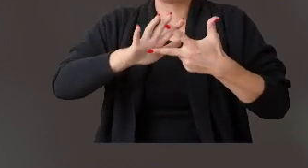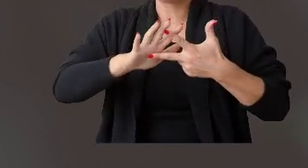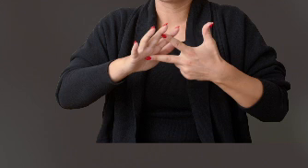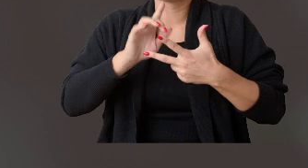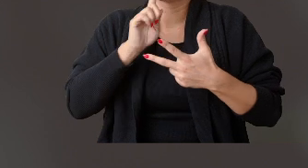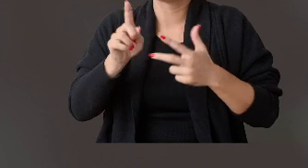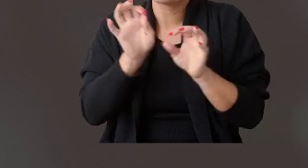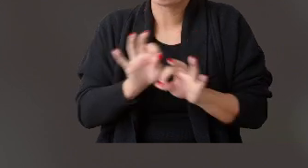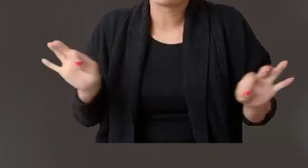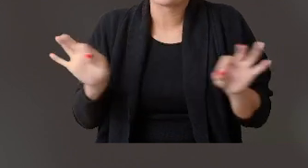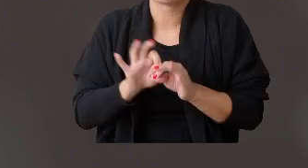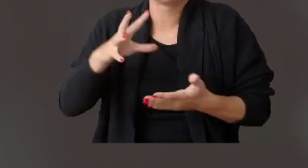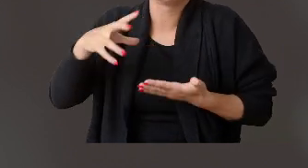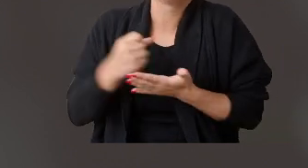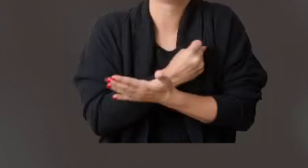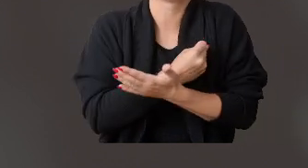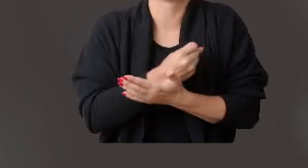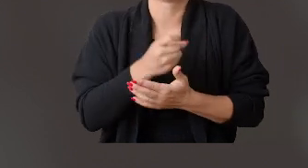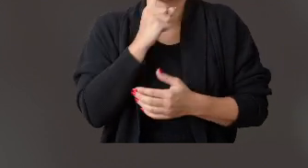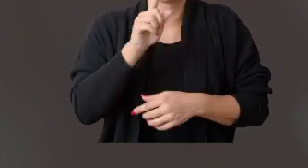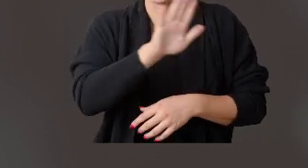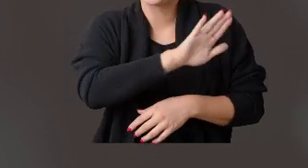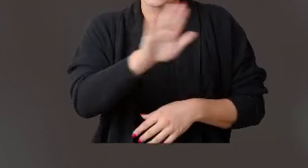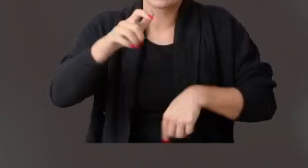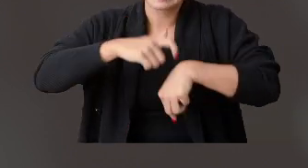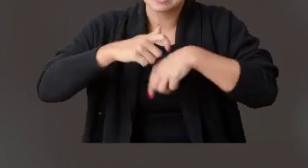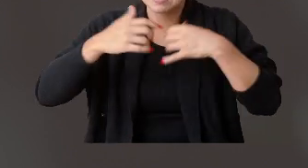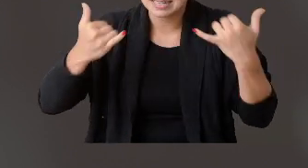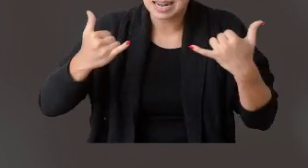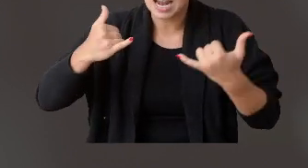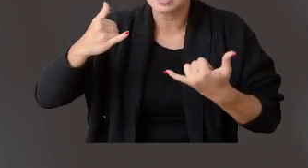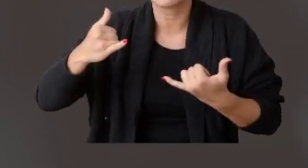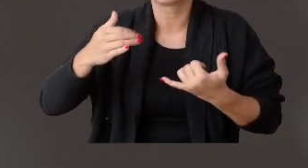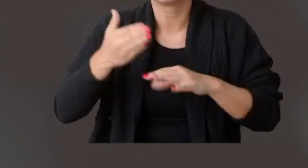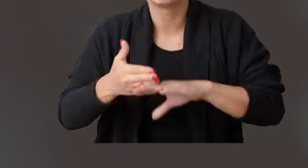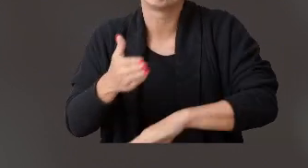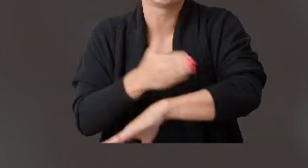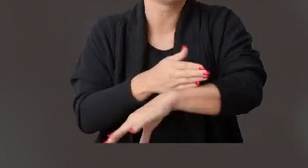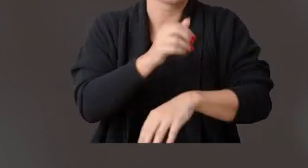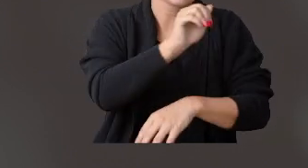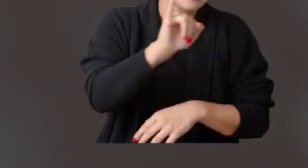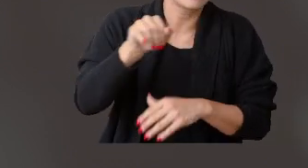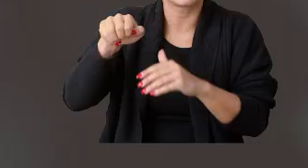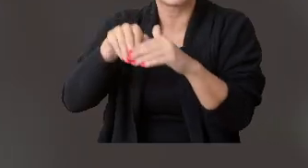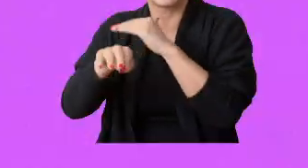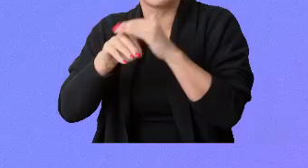that you could do with your time today to be more productive with AI and accessibility. Thank you.